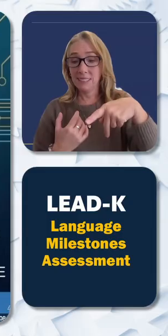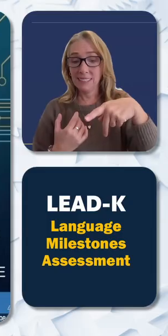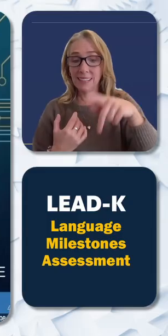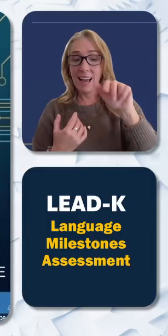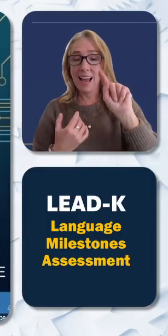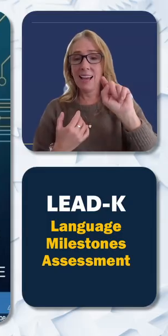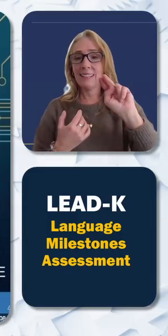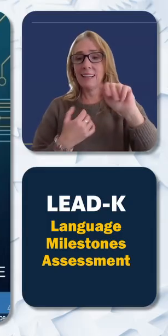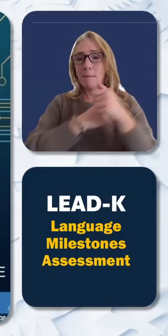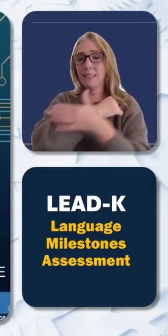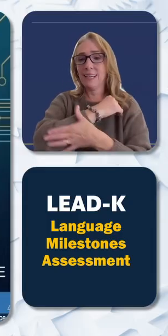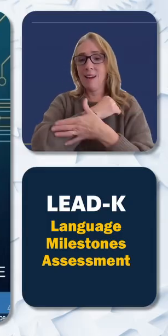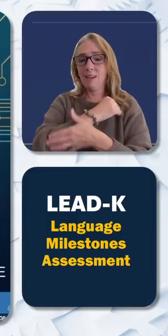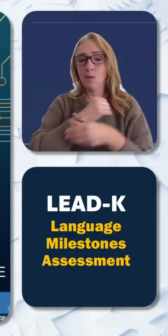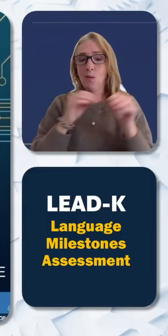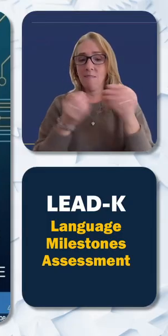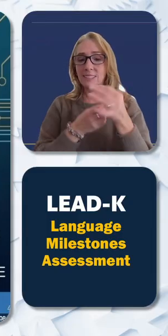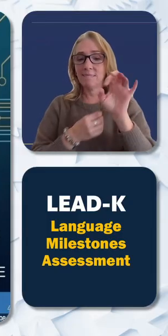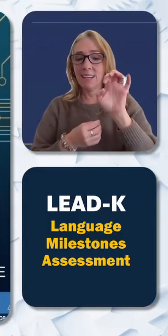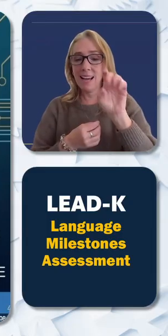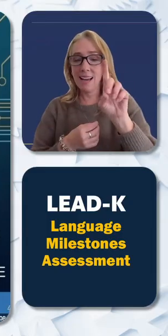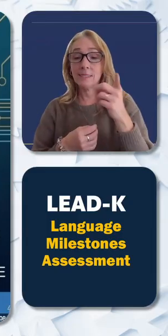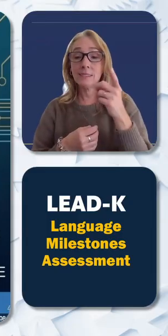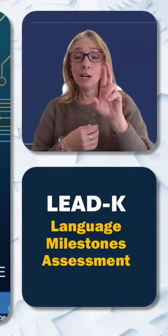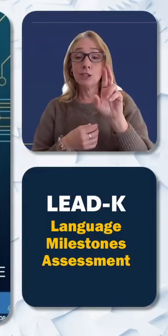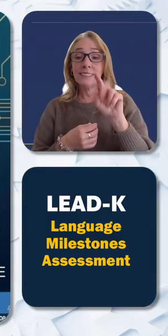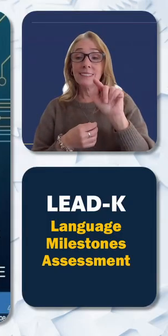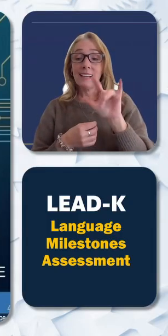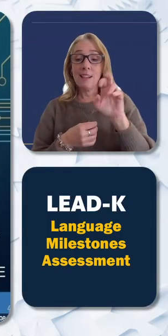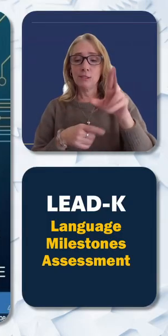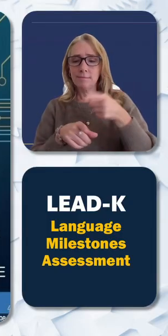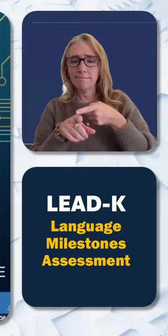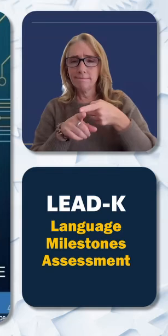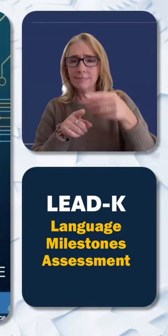or DRDP, at the Napa County Office of Education.